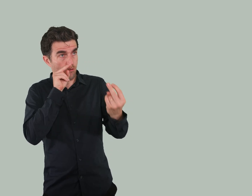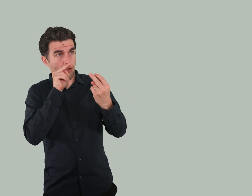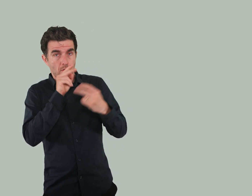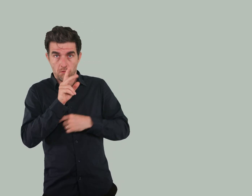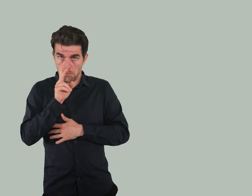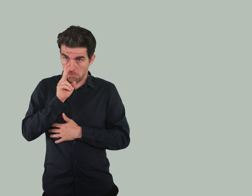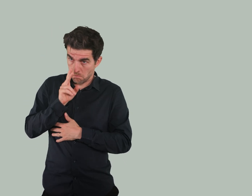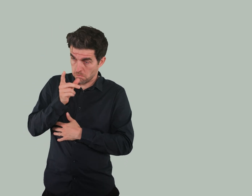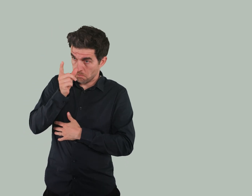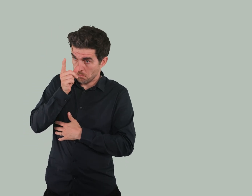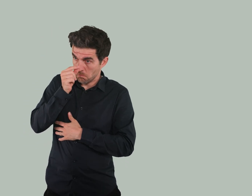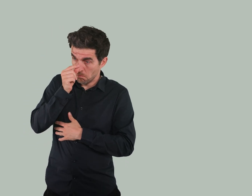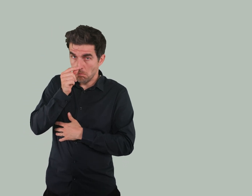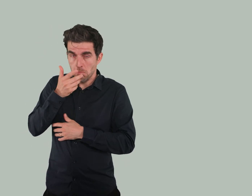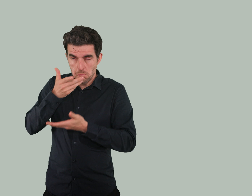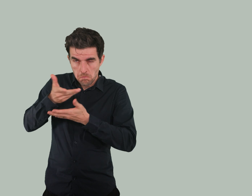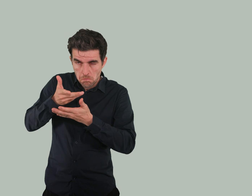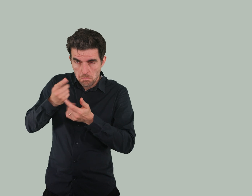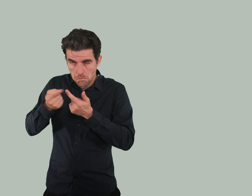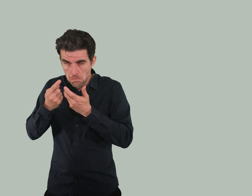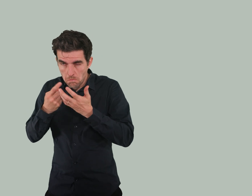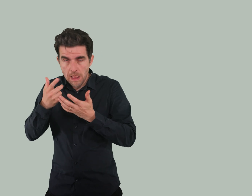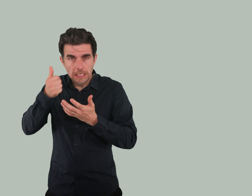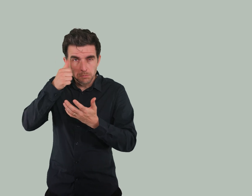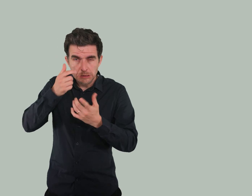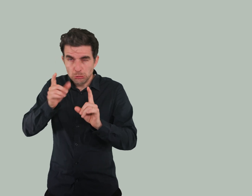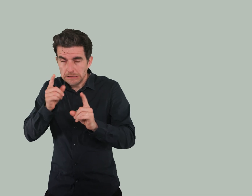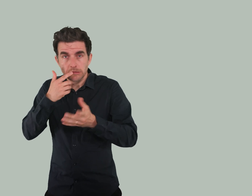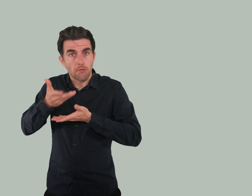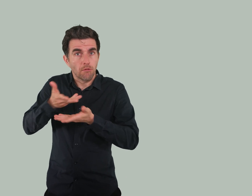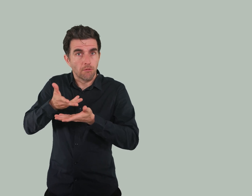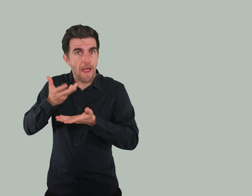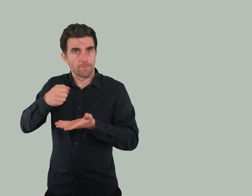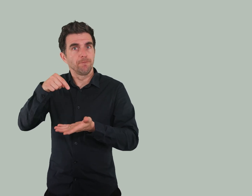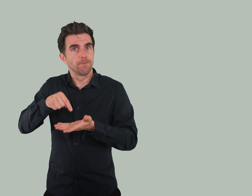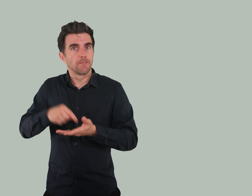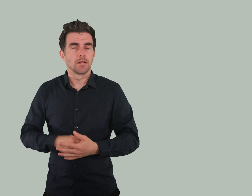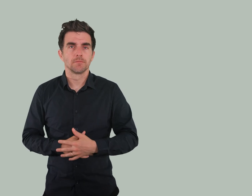and allowed employers to judge potential as well as experience.